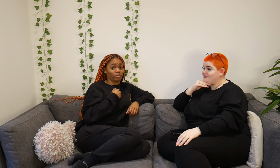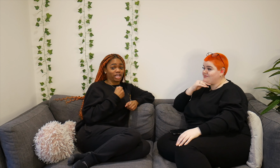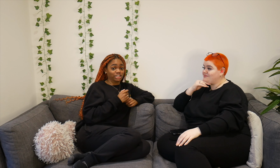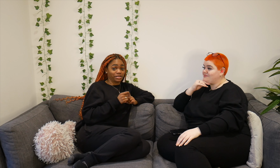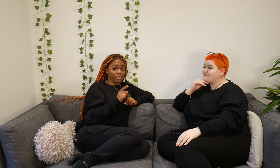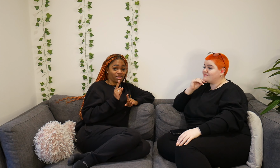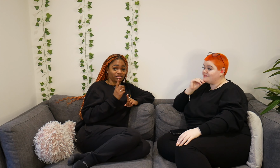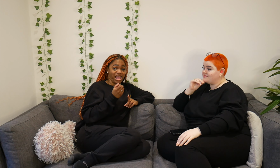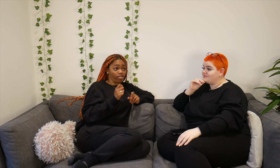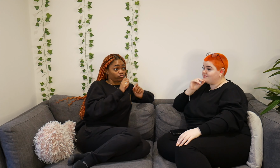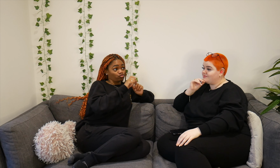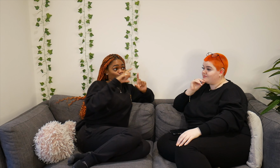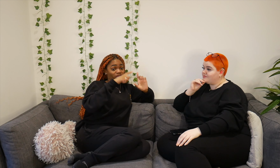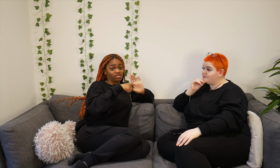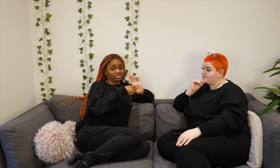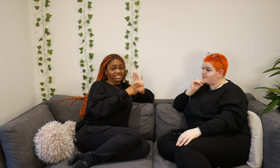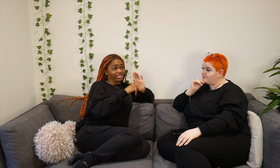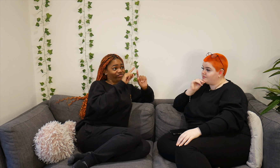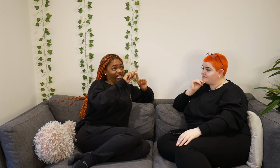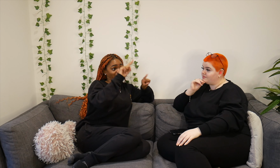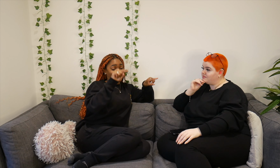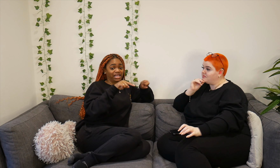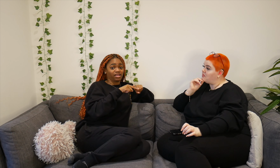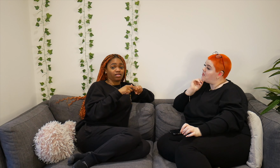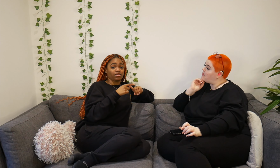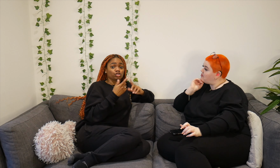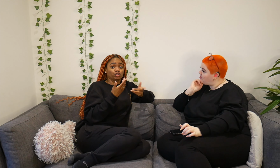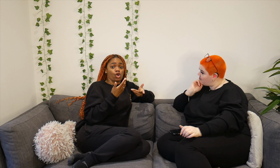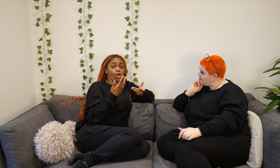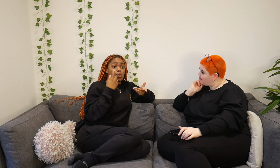My GP actually has the display screen TVs,